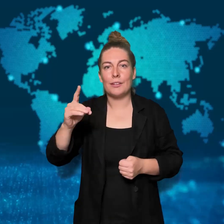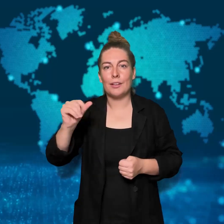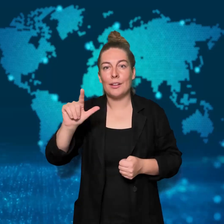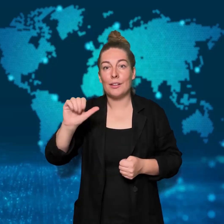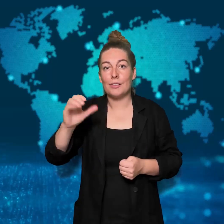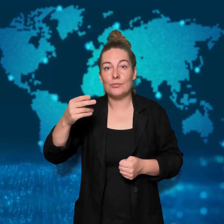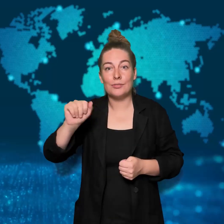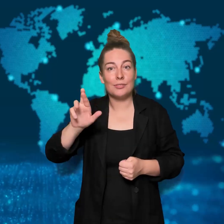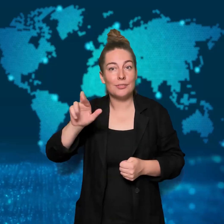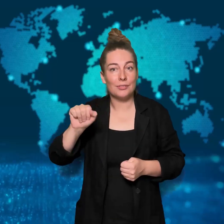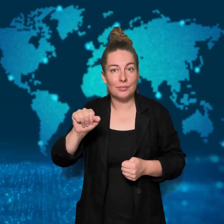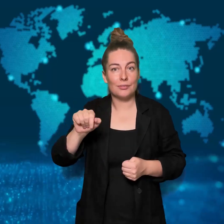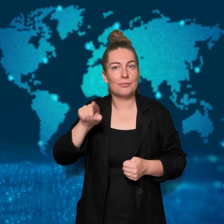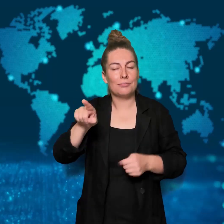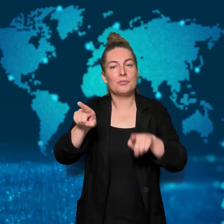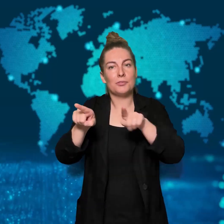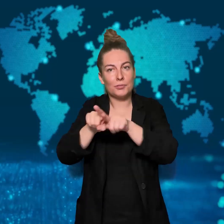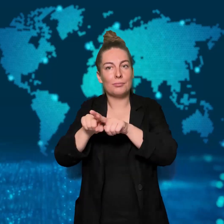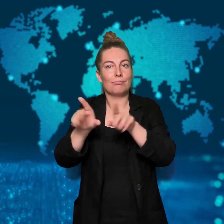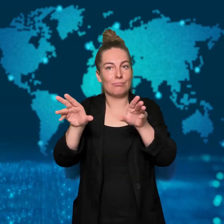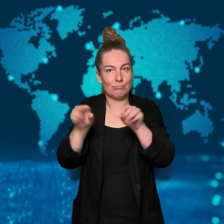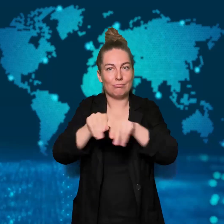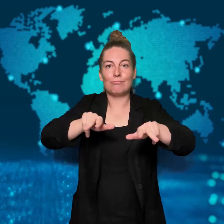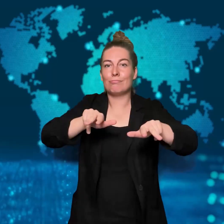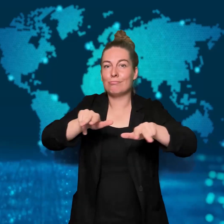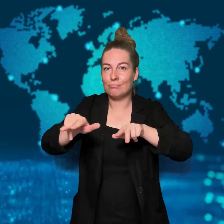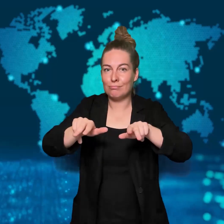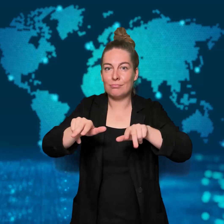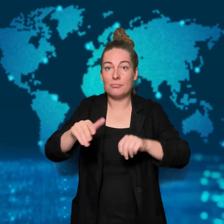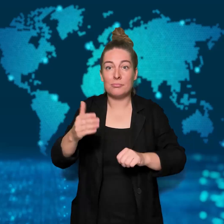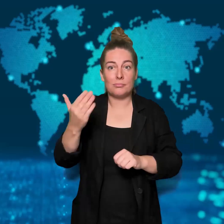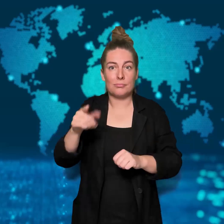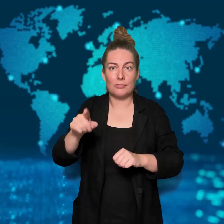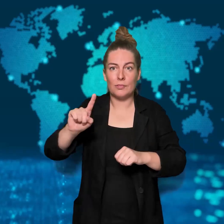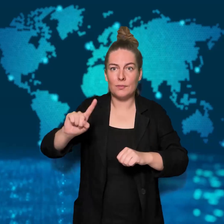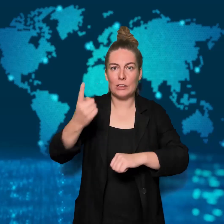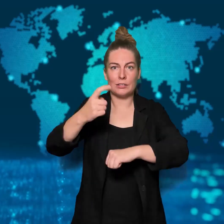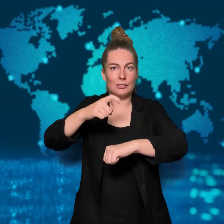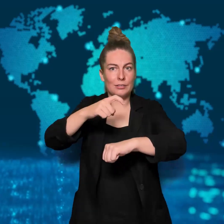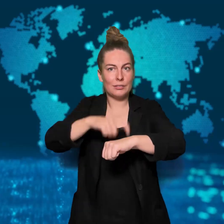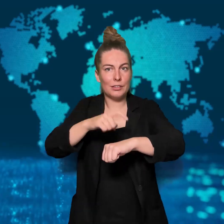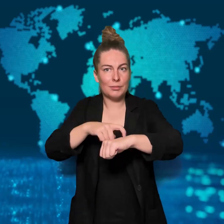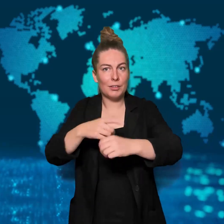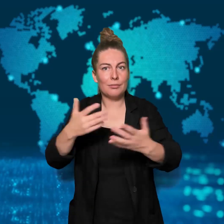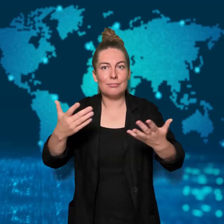Guadalajara, a Mexican city, is the other joint host.